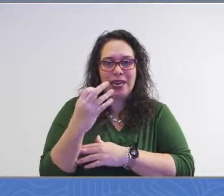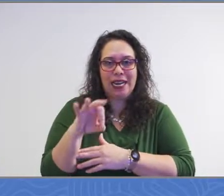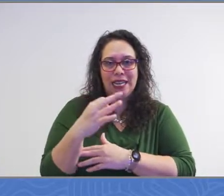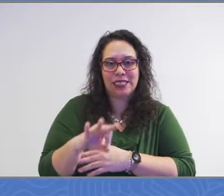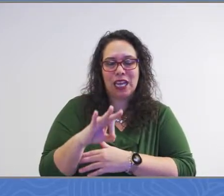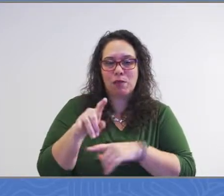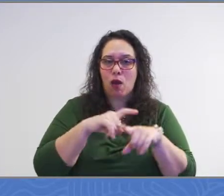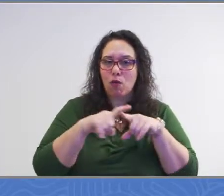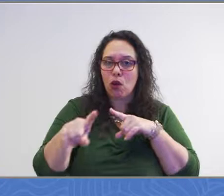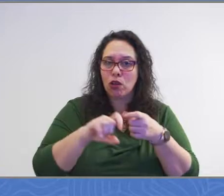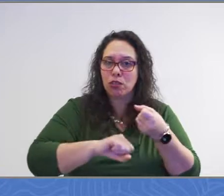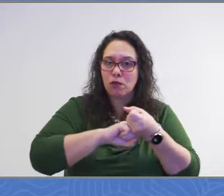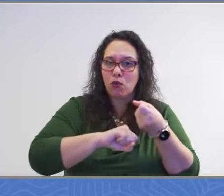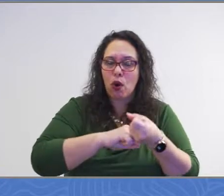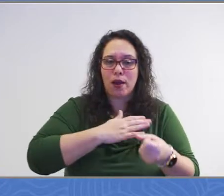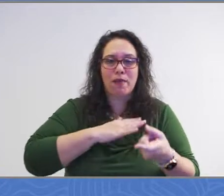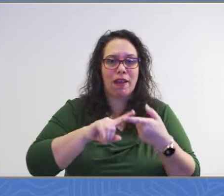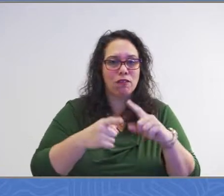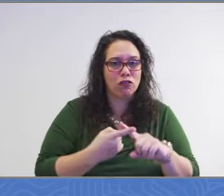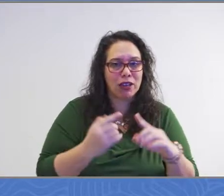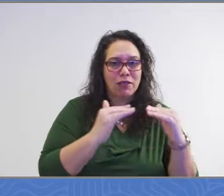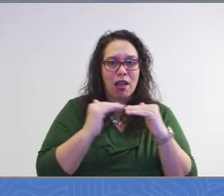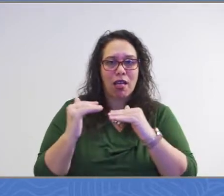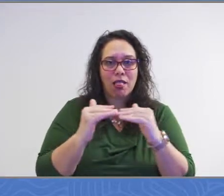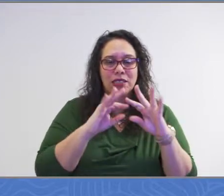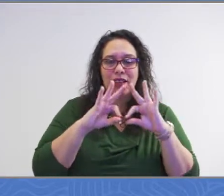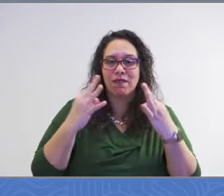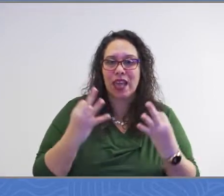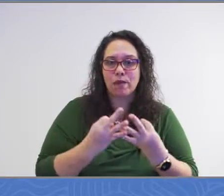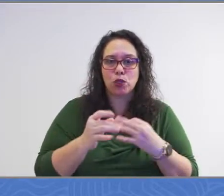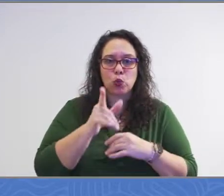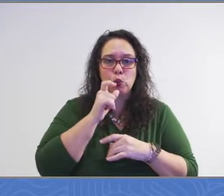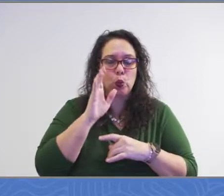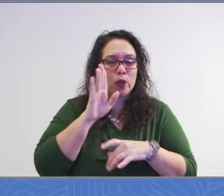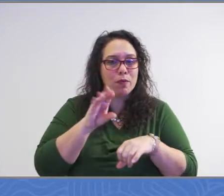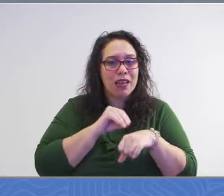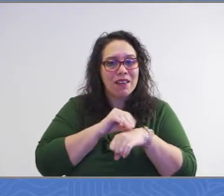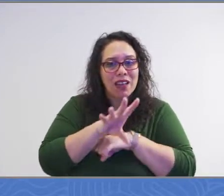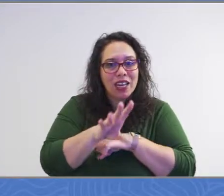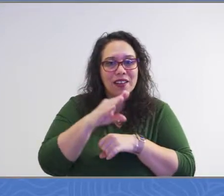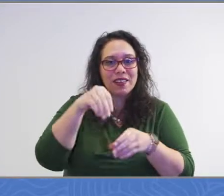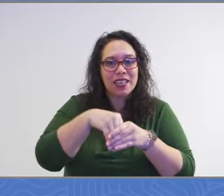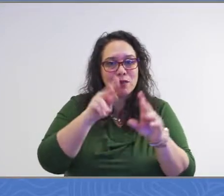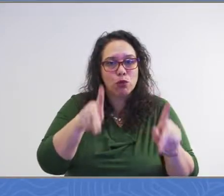to my friends, colleagues and families who will be affected by this in-person opening.